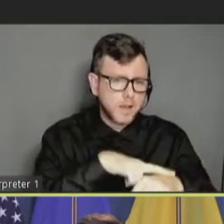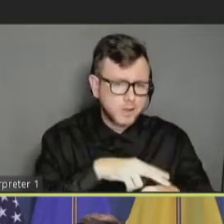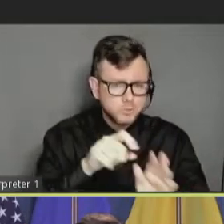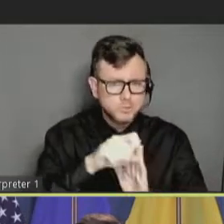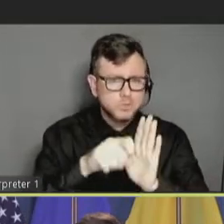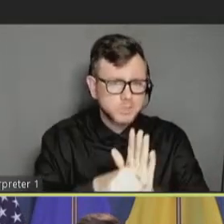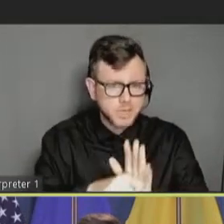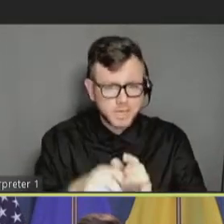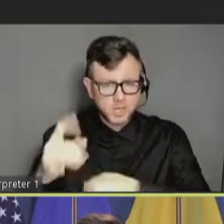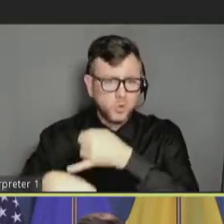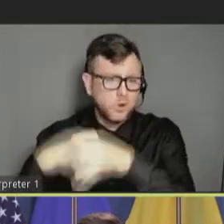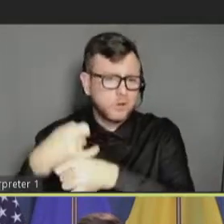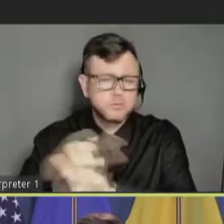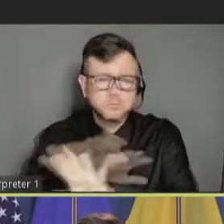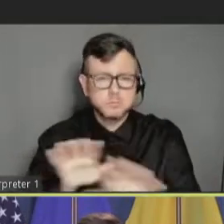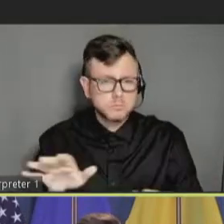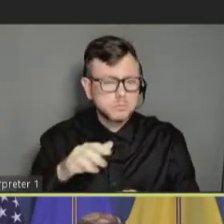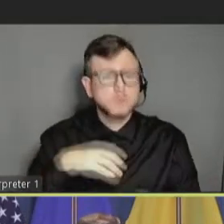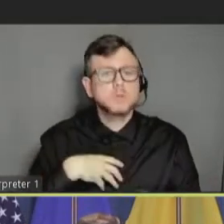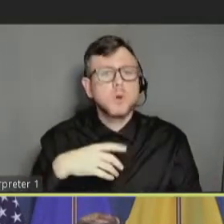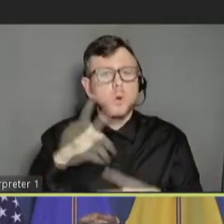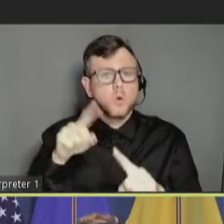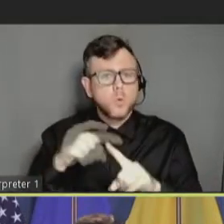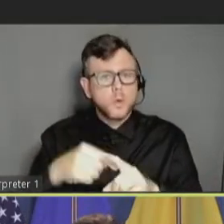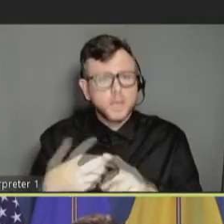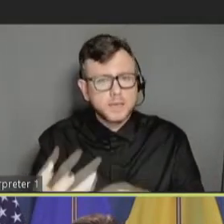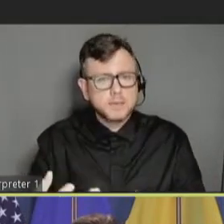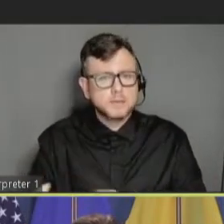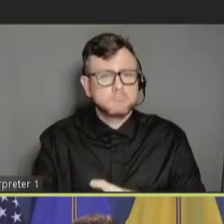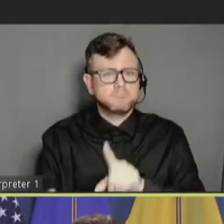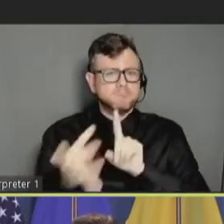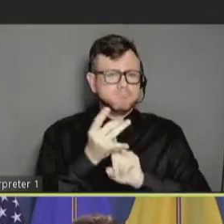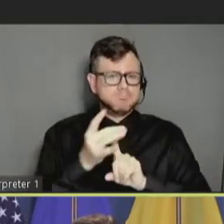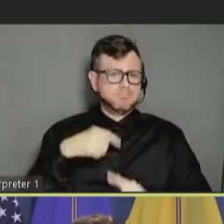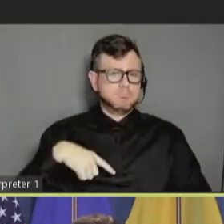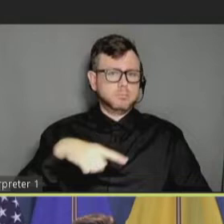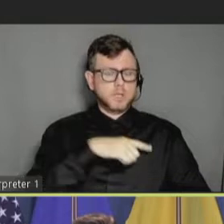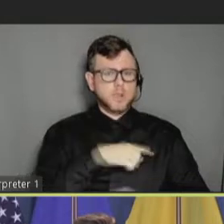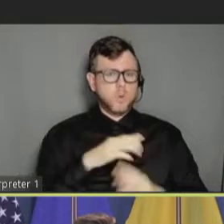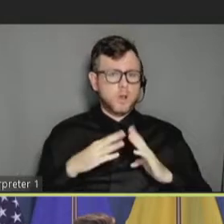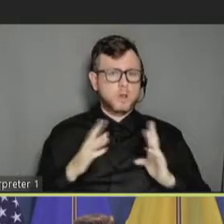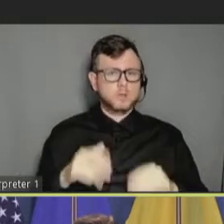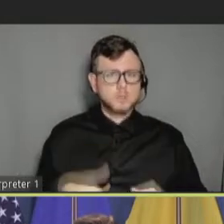so, to make sure that we are adequately protecting the health of our families, our communities,